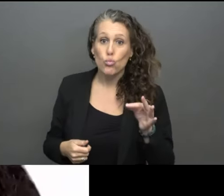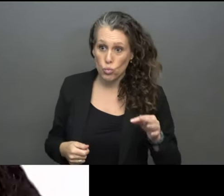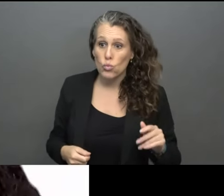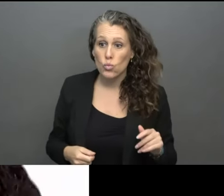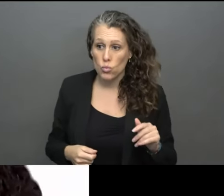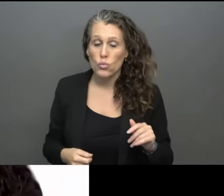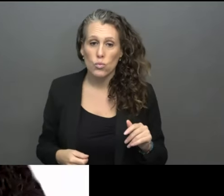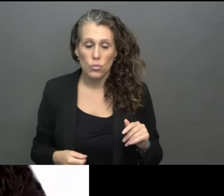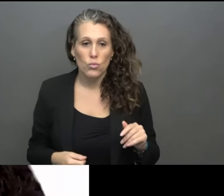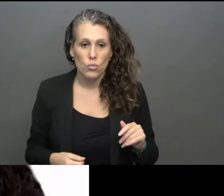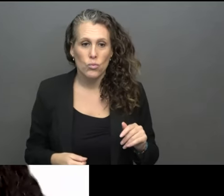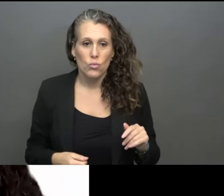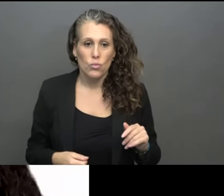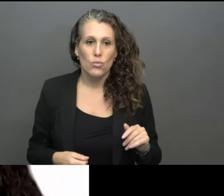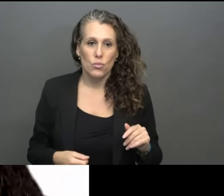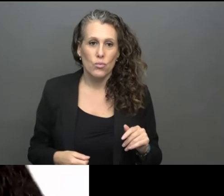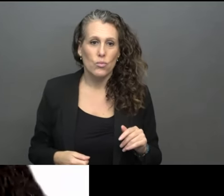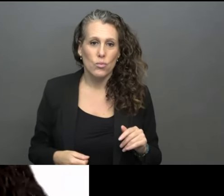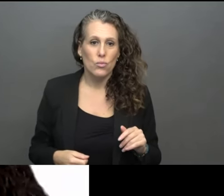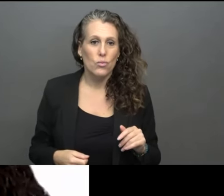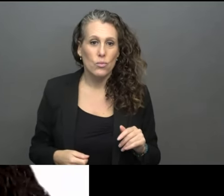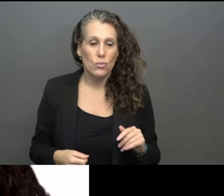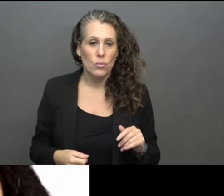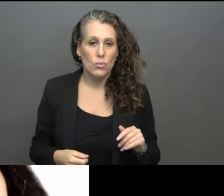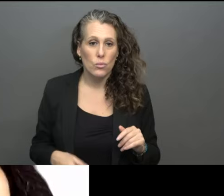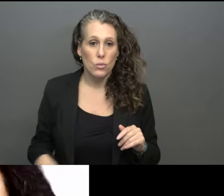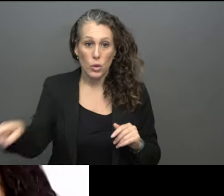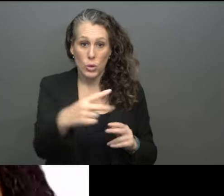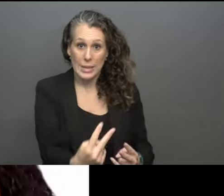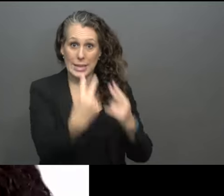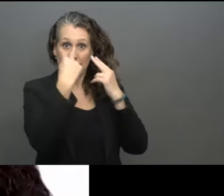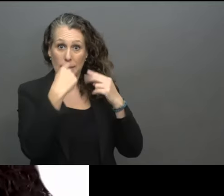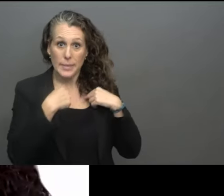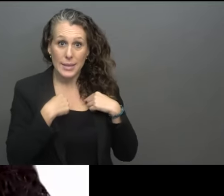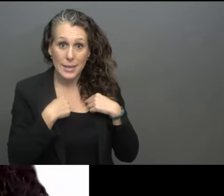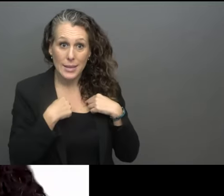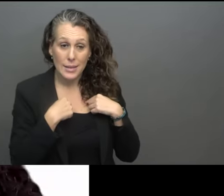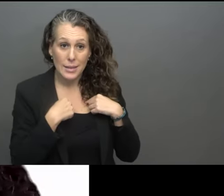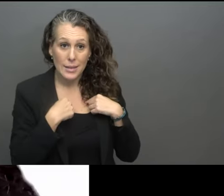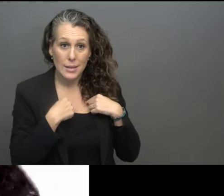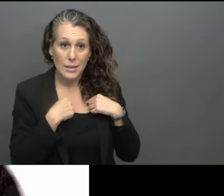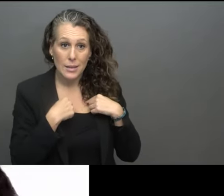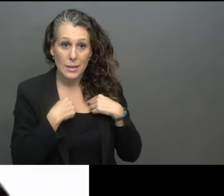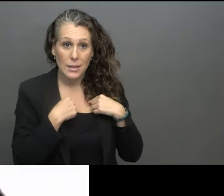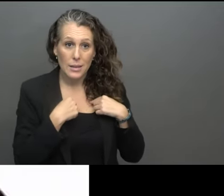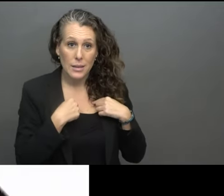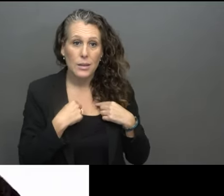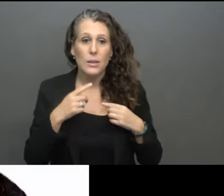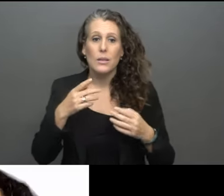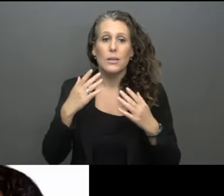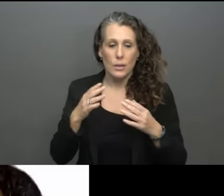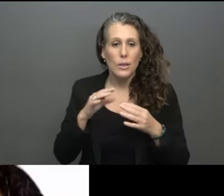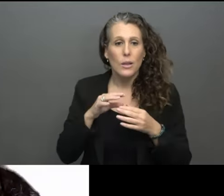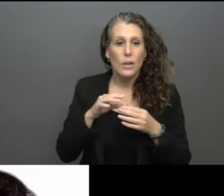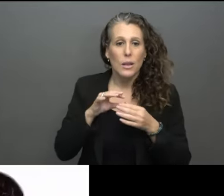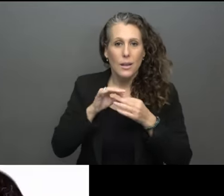you hear me 10:53:31 was a Christmas up for my co developed